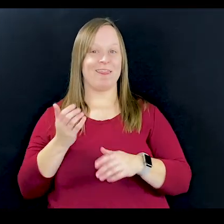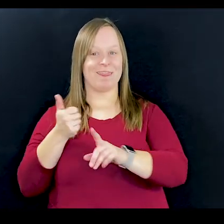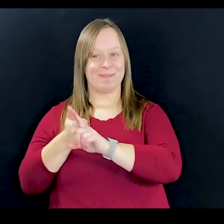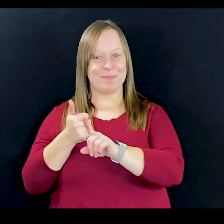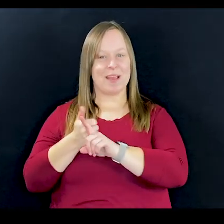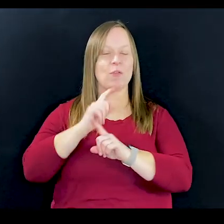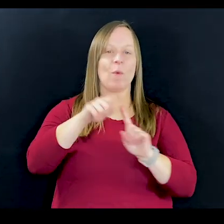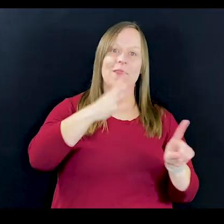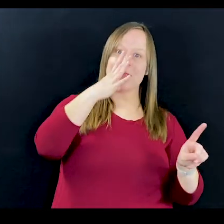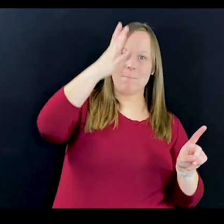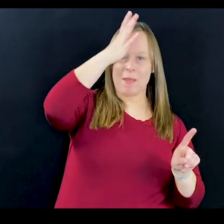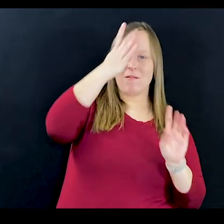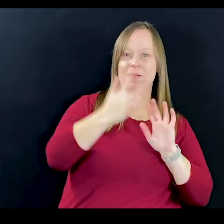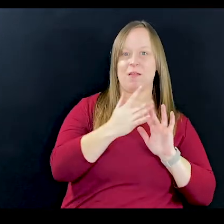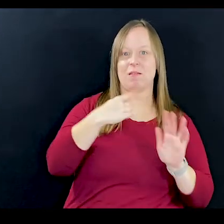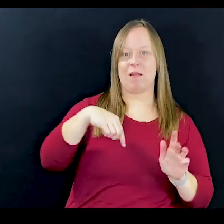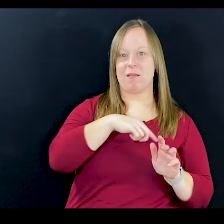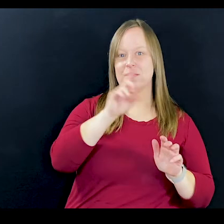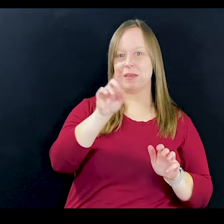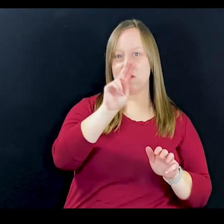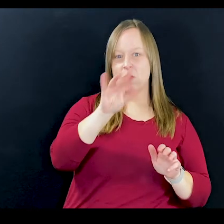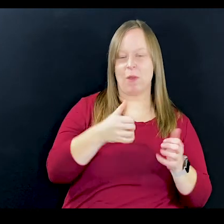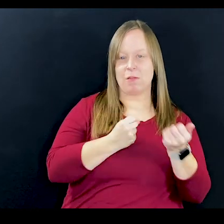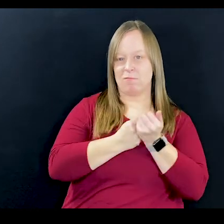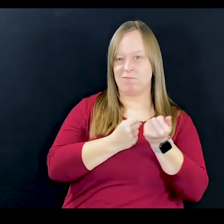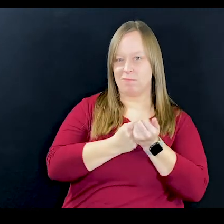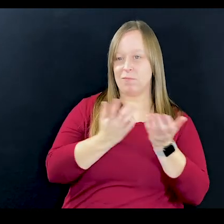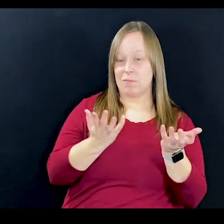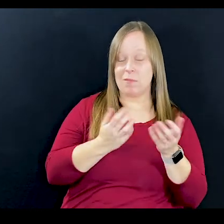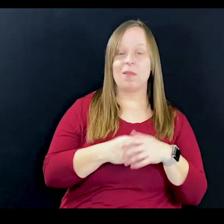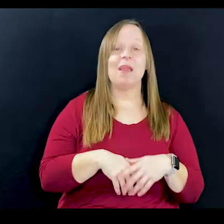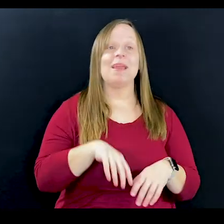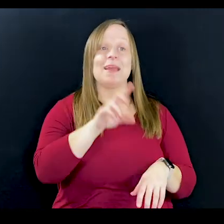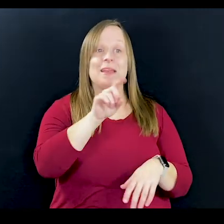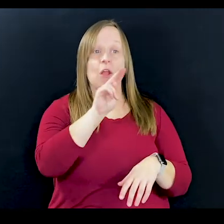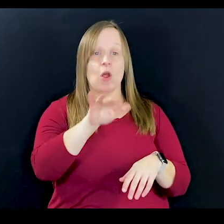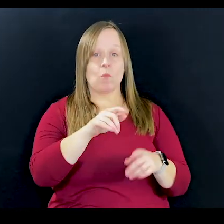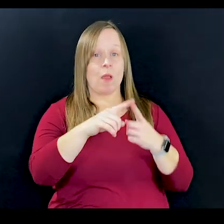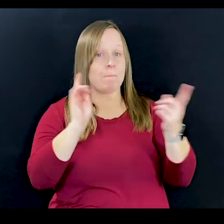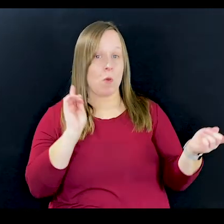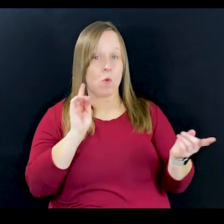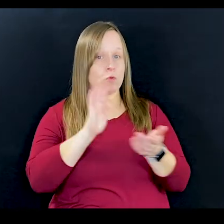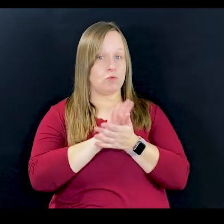That is when the parent contacted DRNY to assist. DRNY opposed the